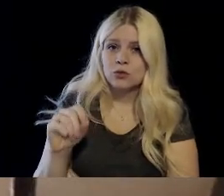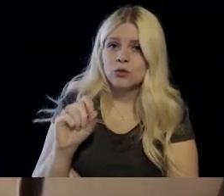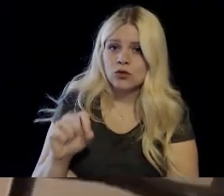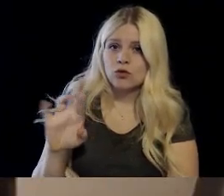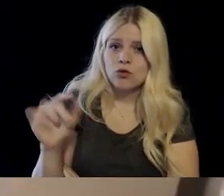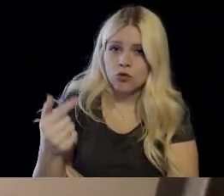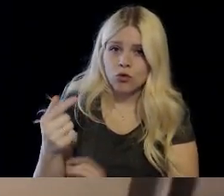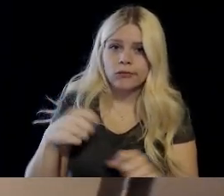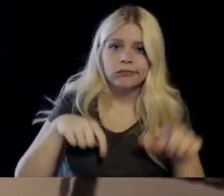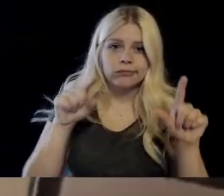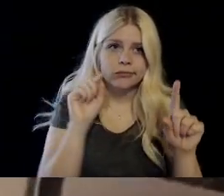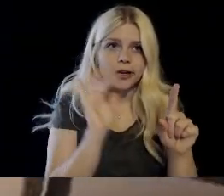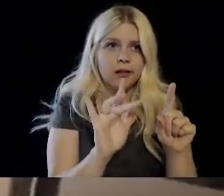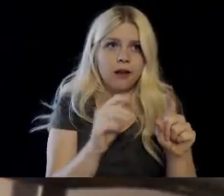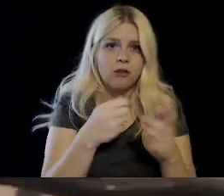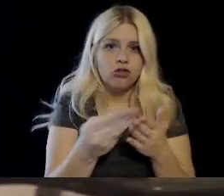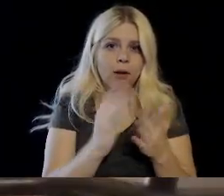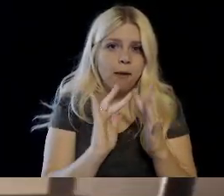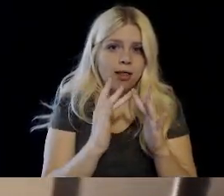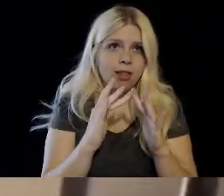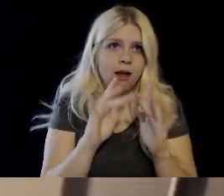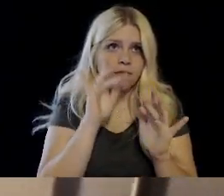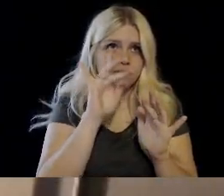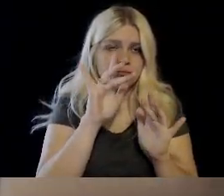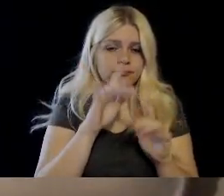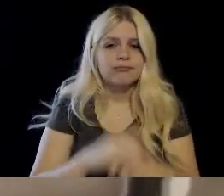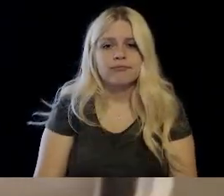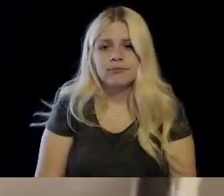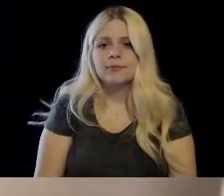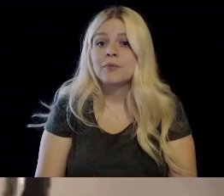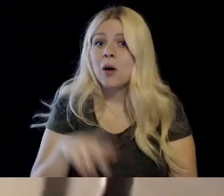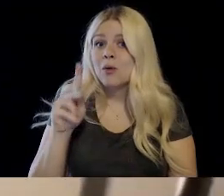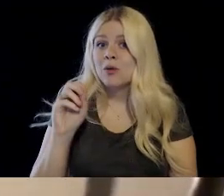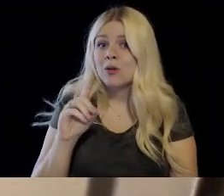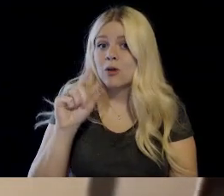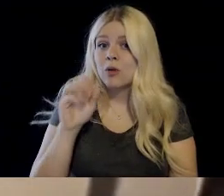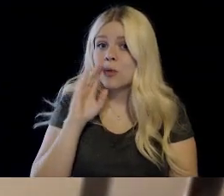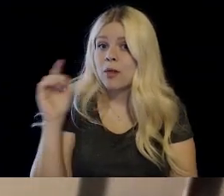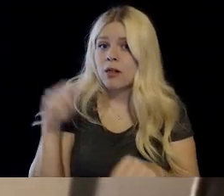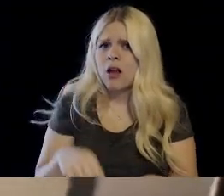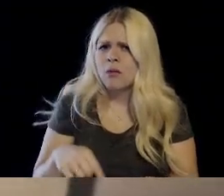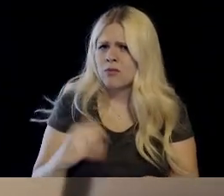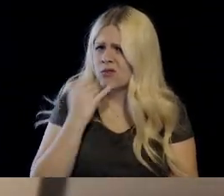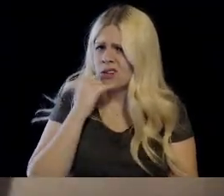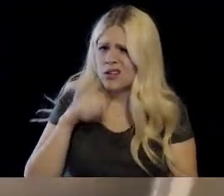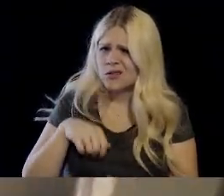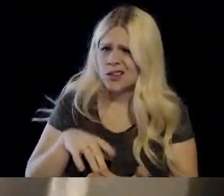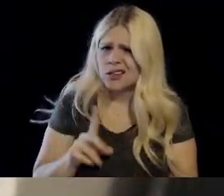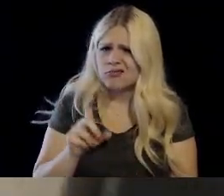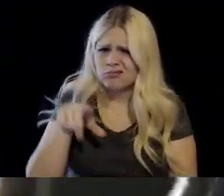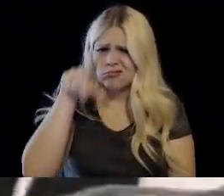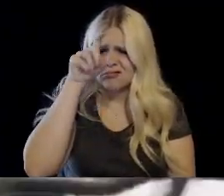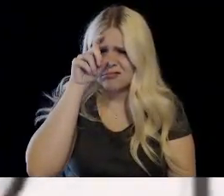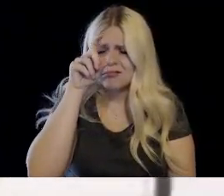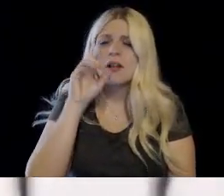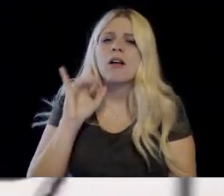Erica: Okay. Oh. Did he go the wrong way? Joanne: He went that way. Erica: He went through the trees!